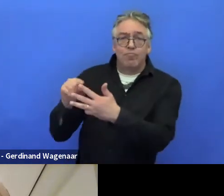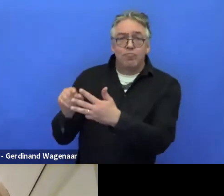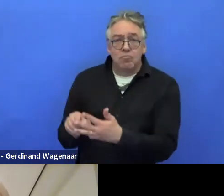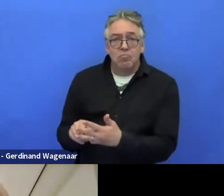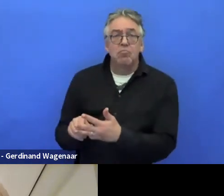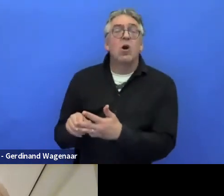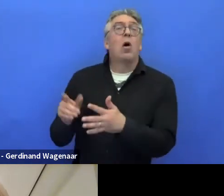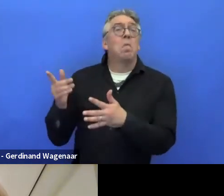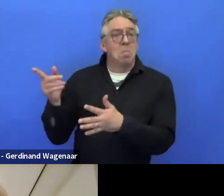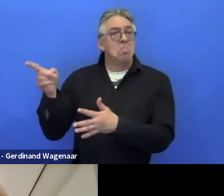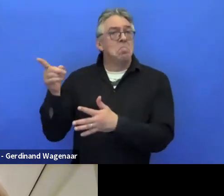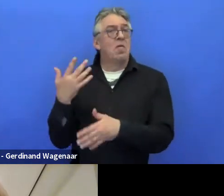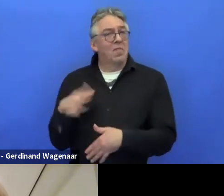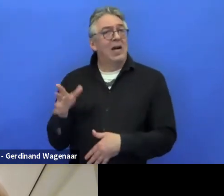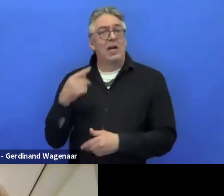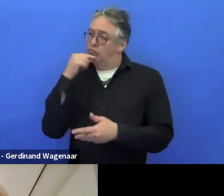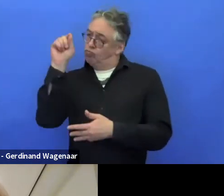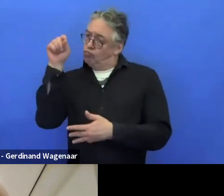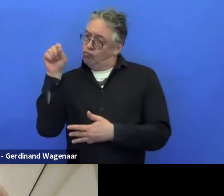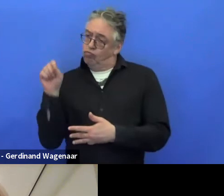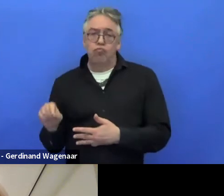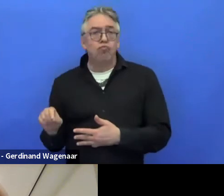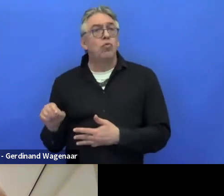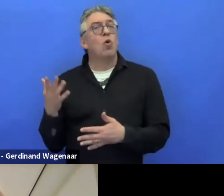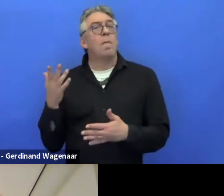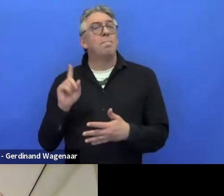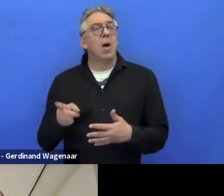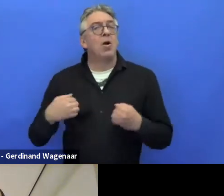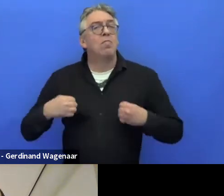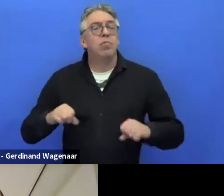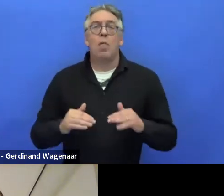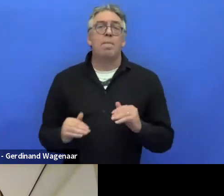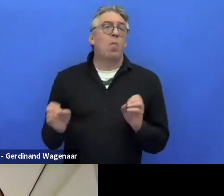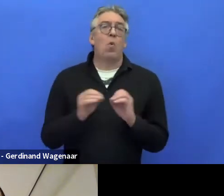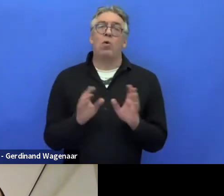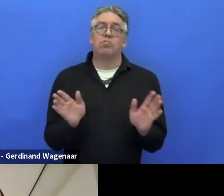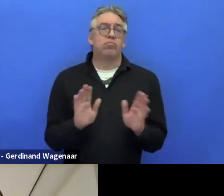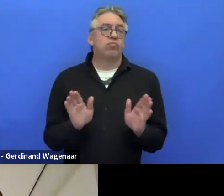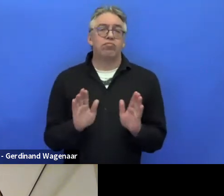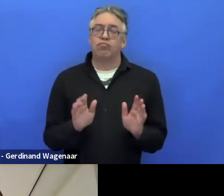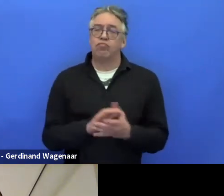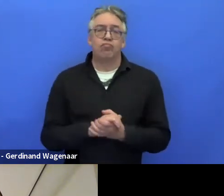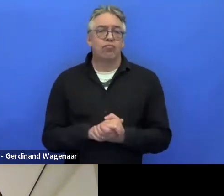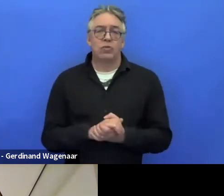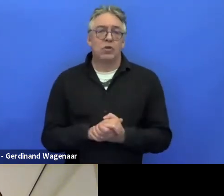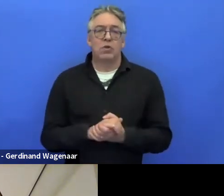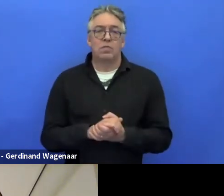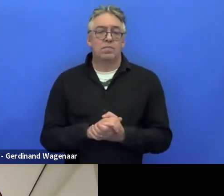So the Ombudsman said that the Commission should verify from the outset projects that receive ESI funds